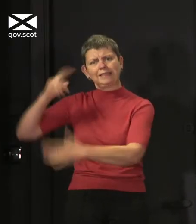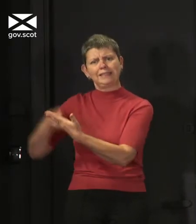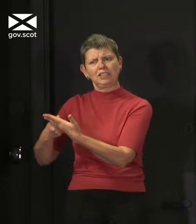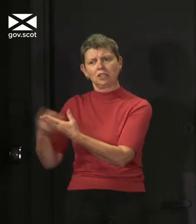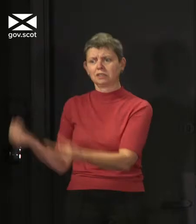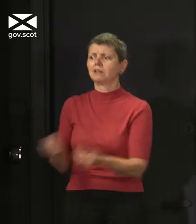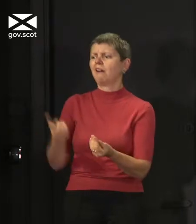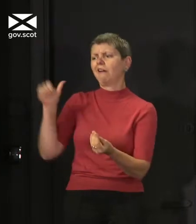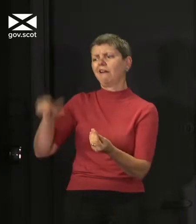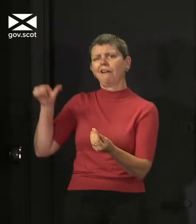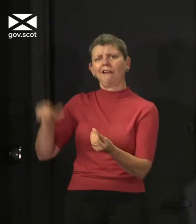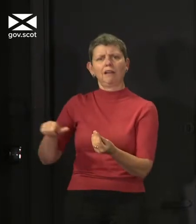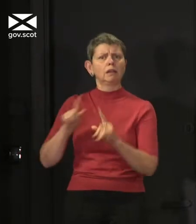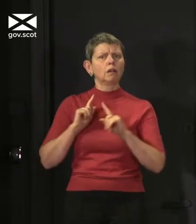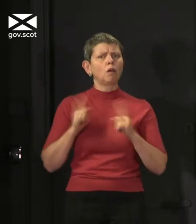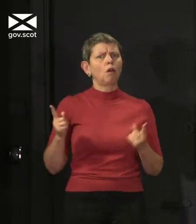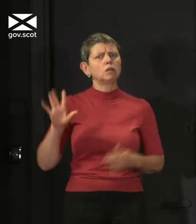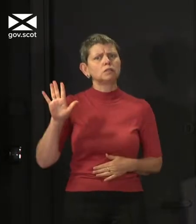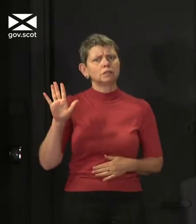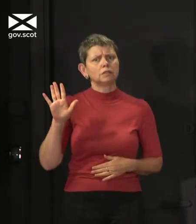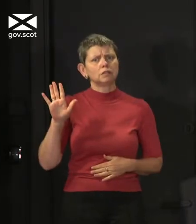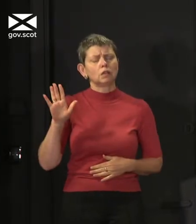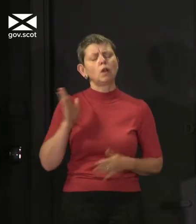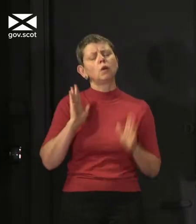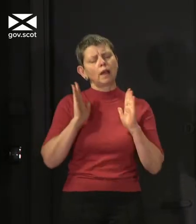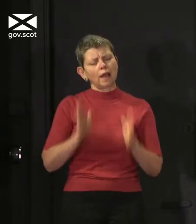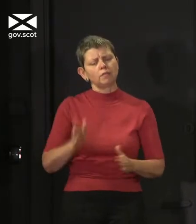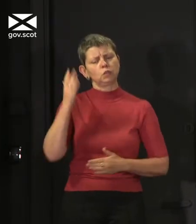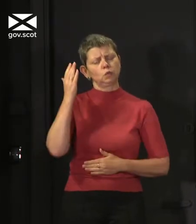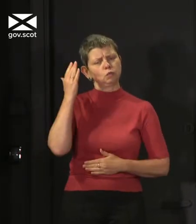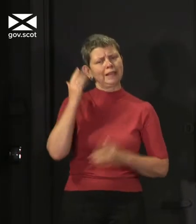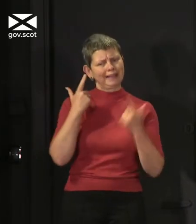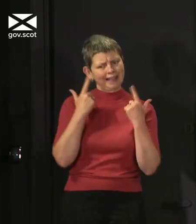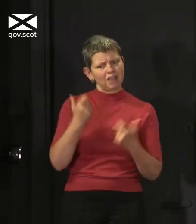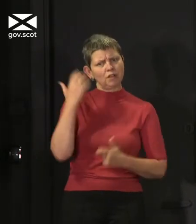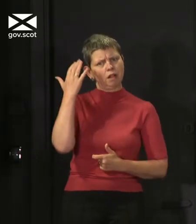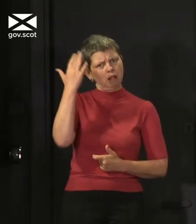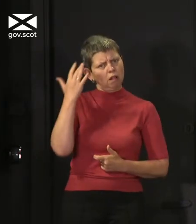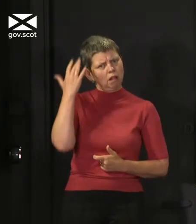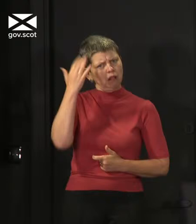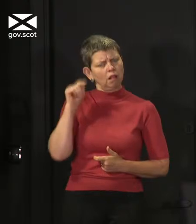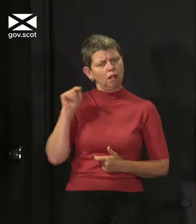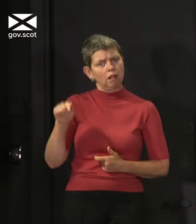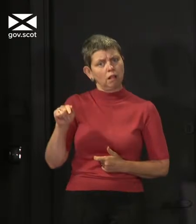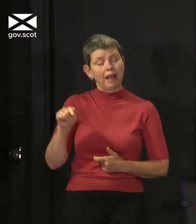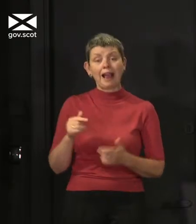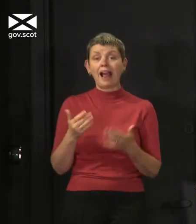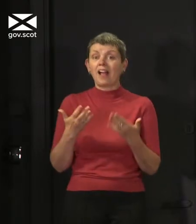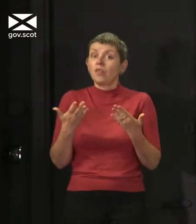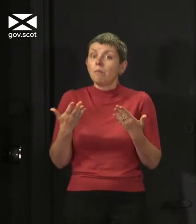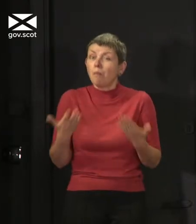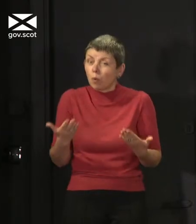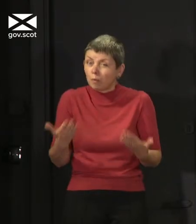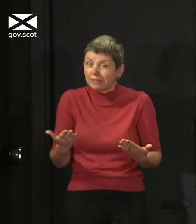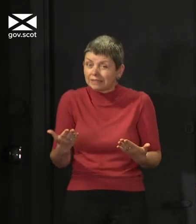So we will consider this issue carefully, I think I can say now that it is very likely